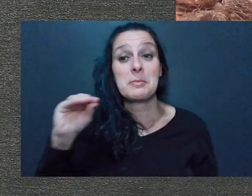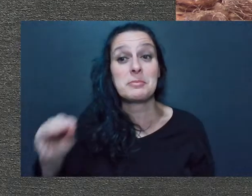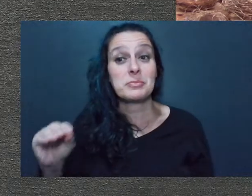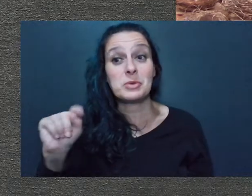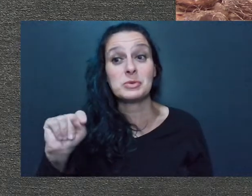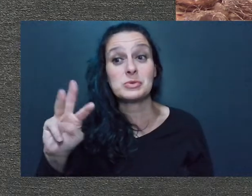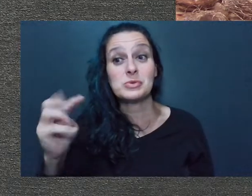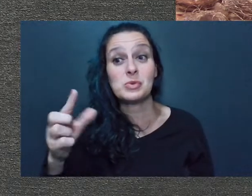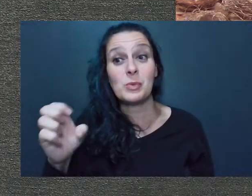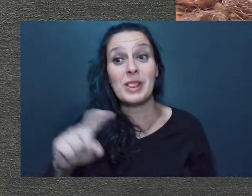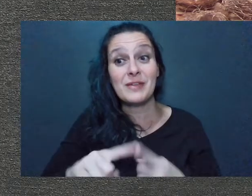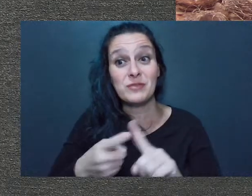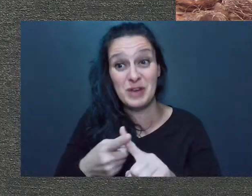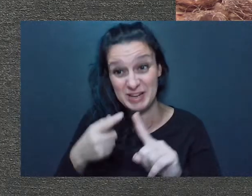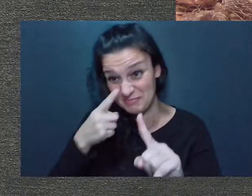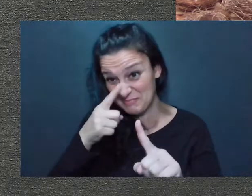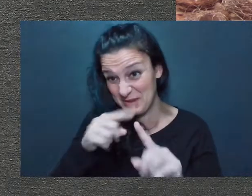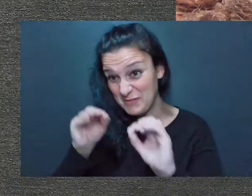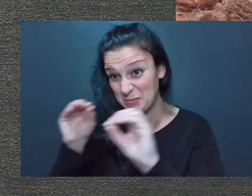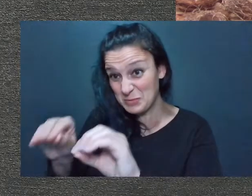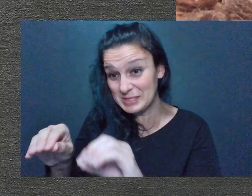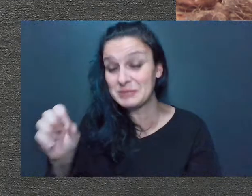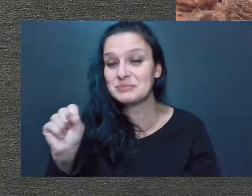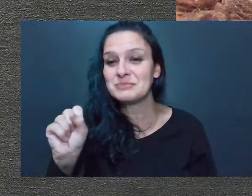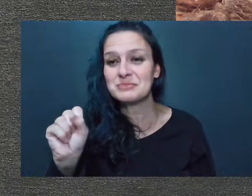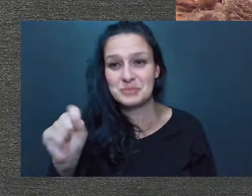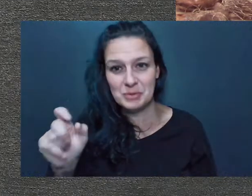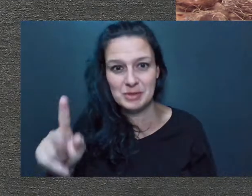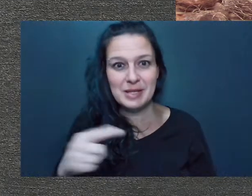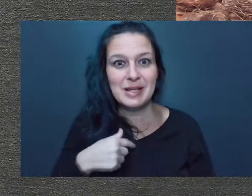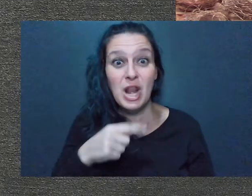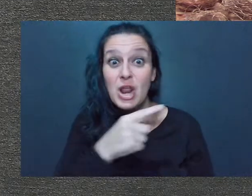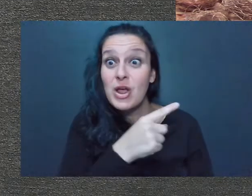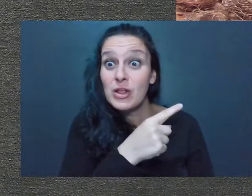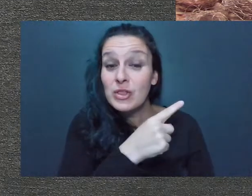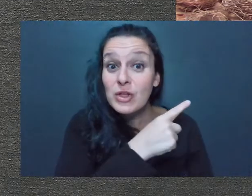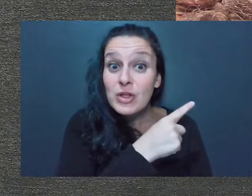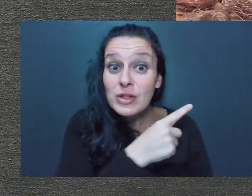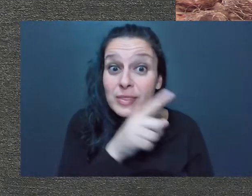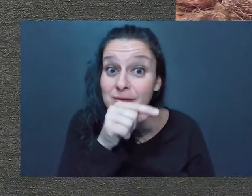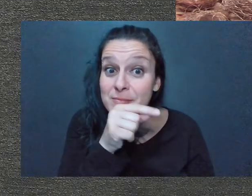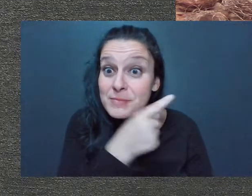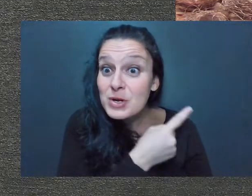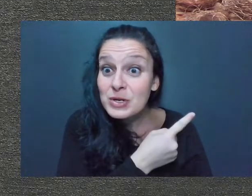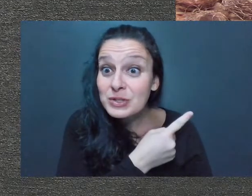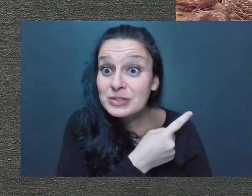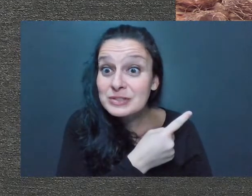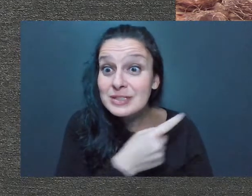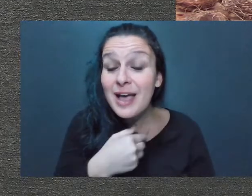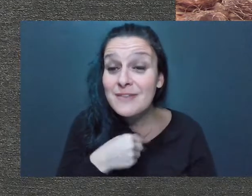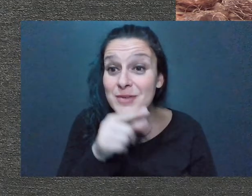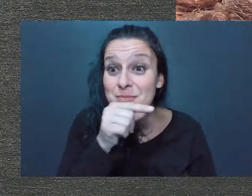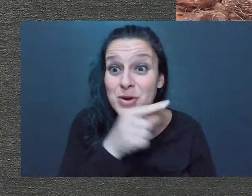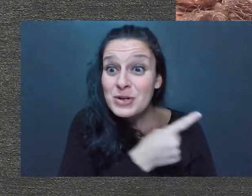and your sweet little bird friend down because I want, look at, oh my goodness. There's birds right here.